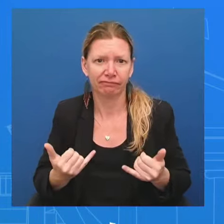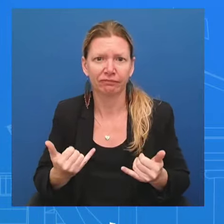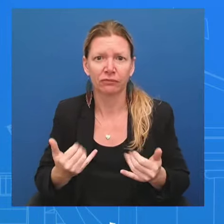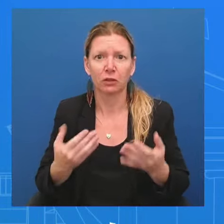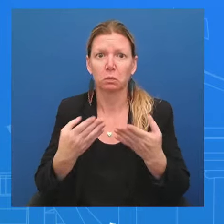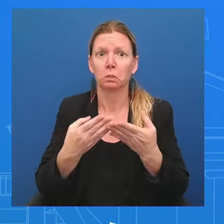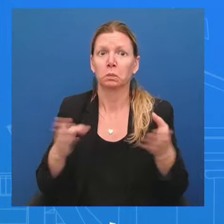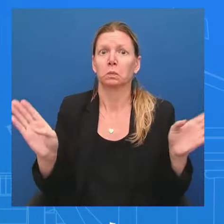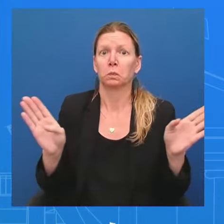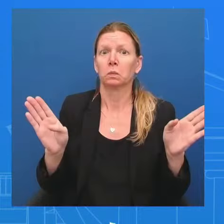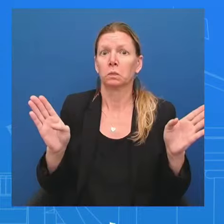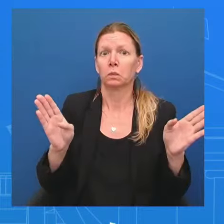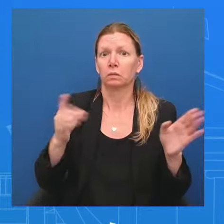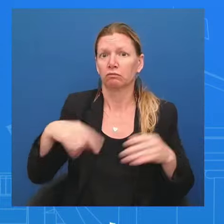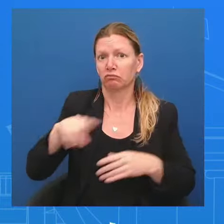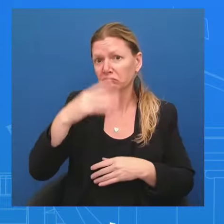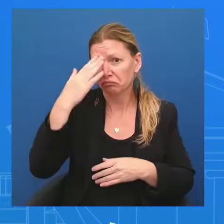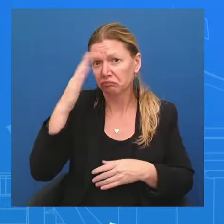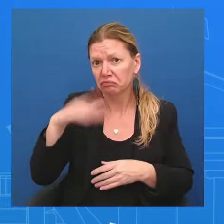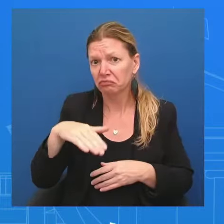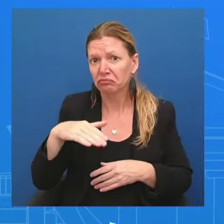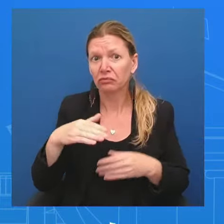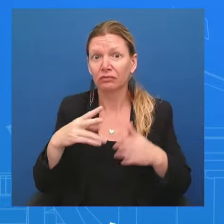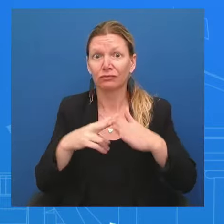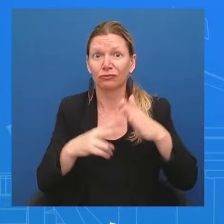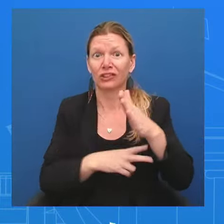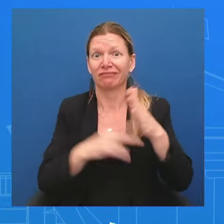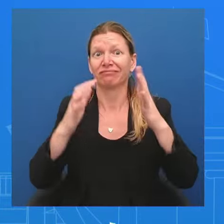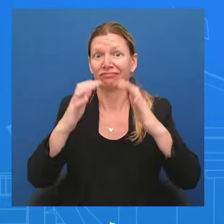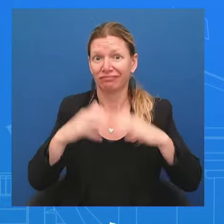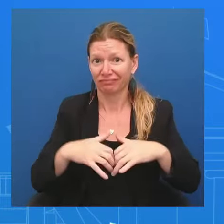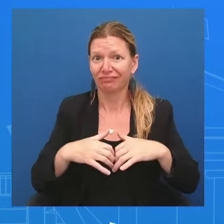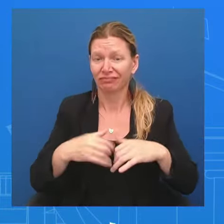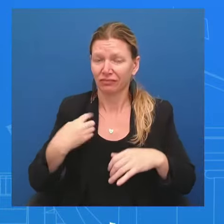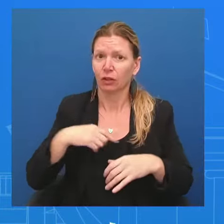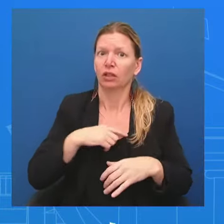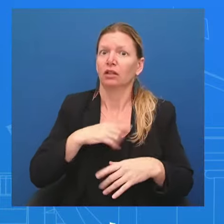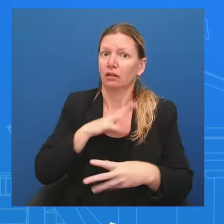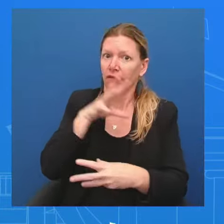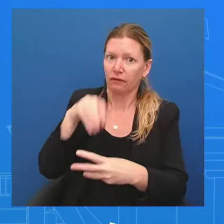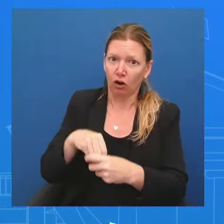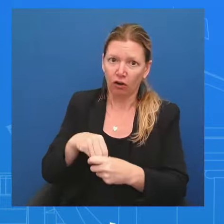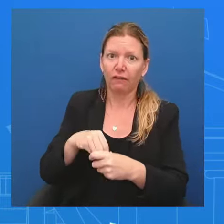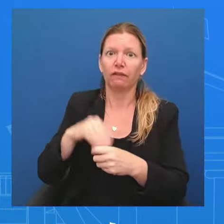we were certainly engaged with the governor and local officials within hours trying to assess